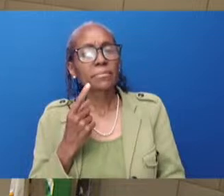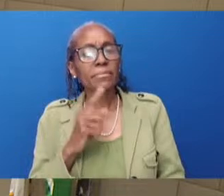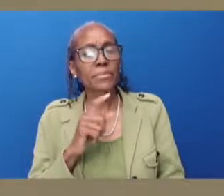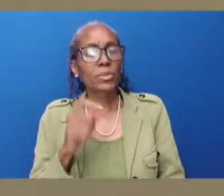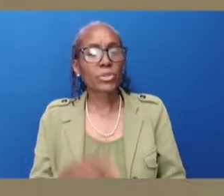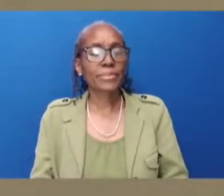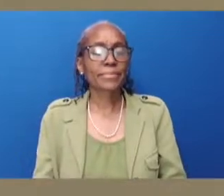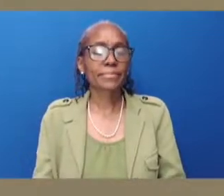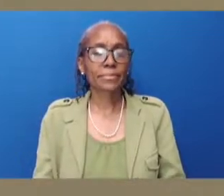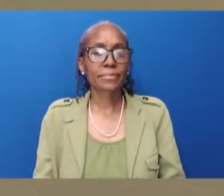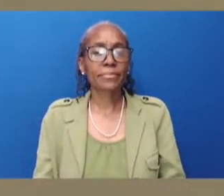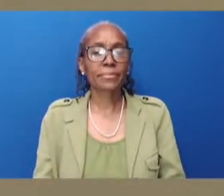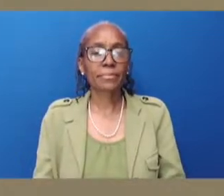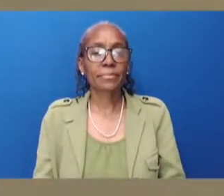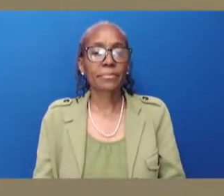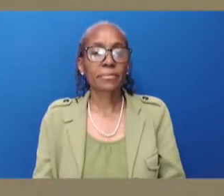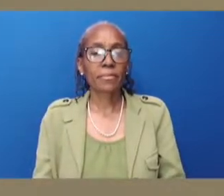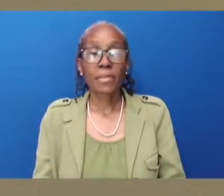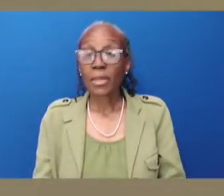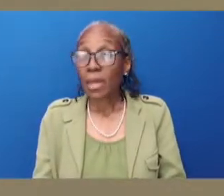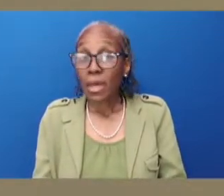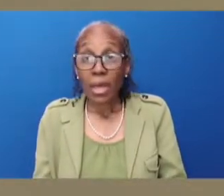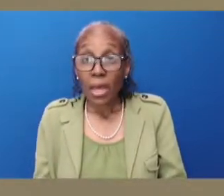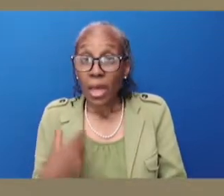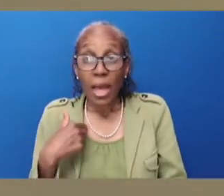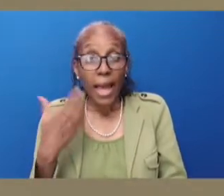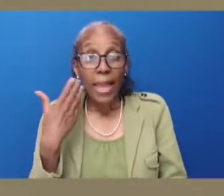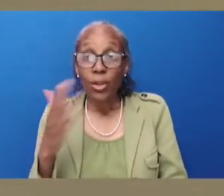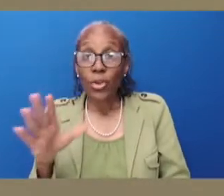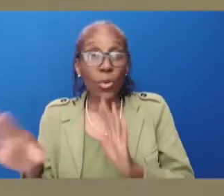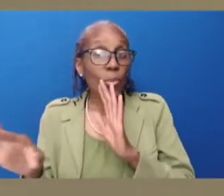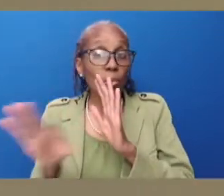UNREADINESS. COMMISSIONER LEAKE? LIKE LEAKE SO UNDERSTANDING IS WHAT I'M ASKING --